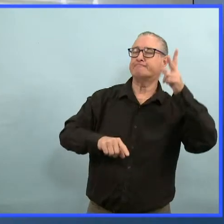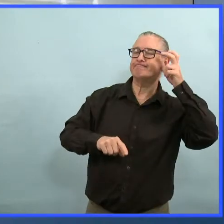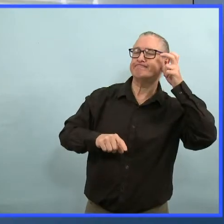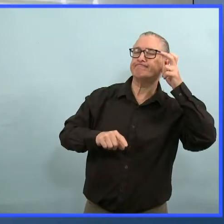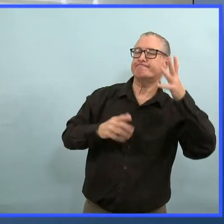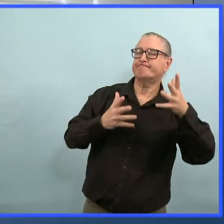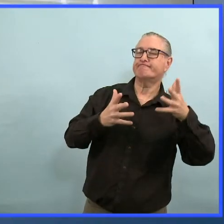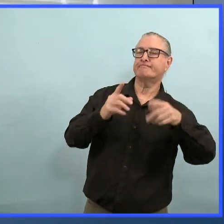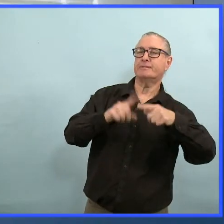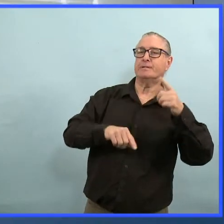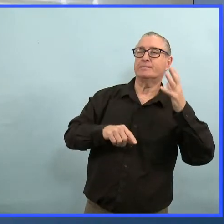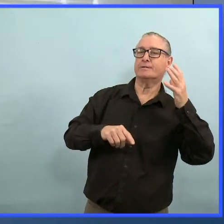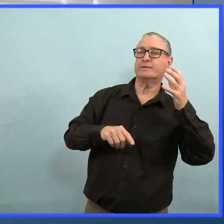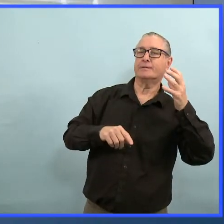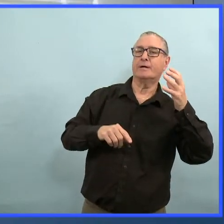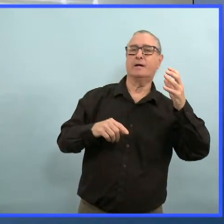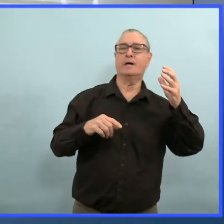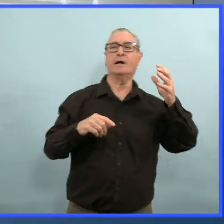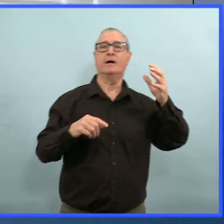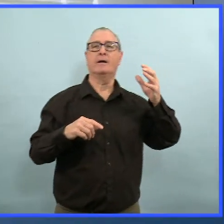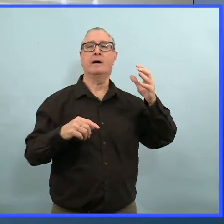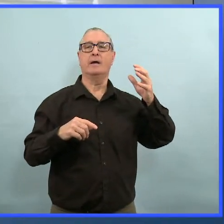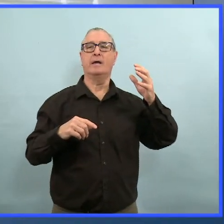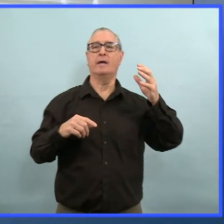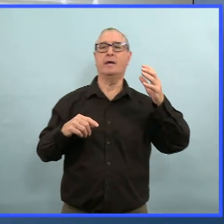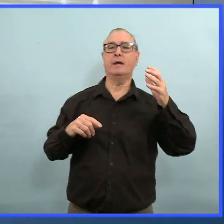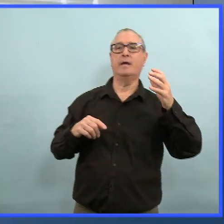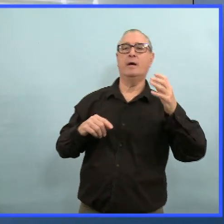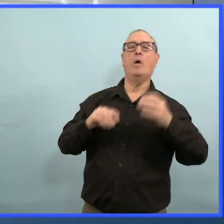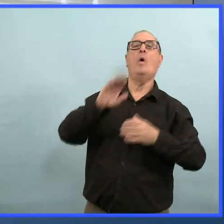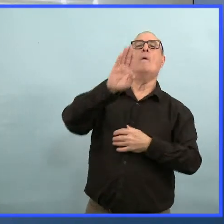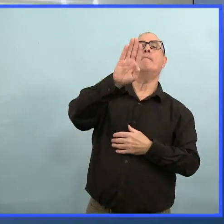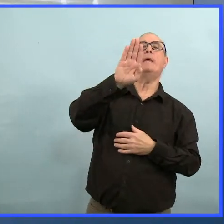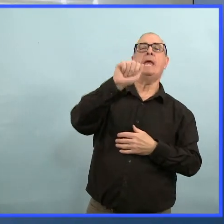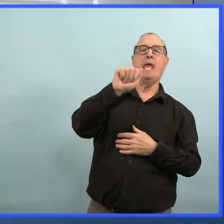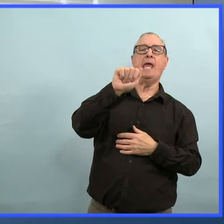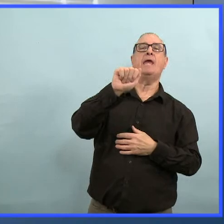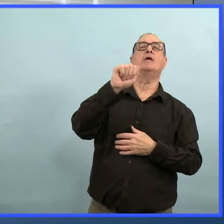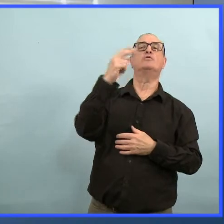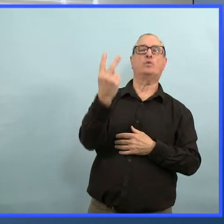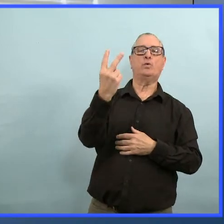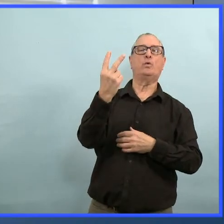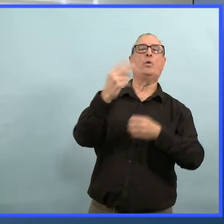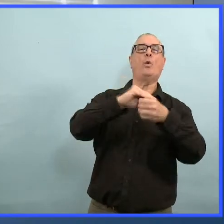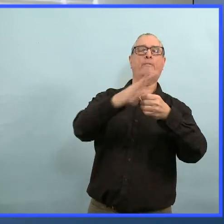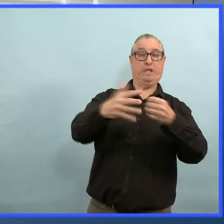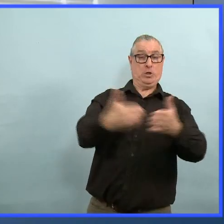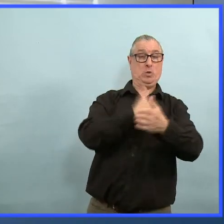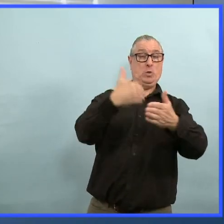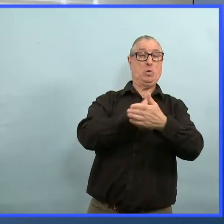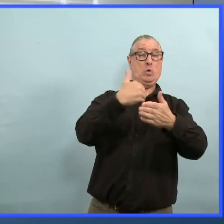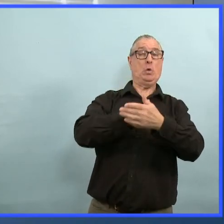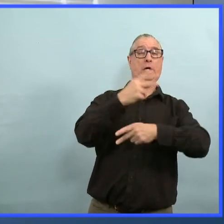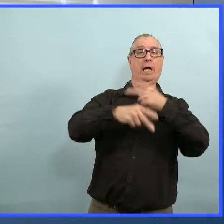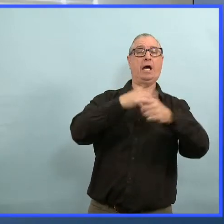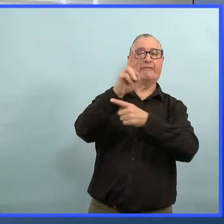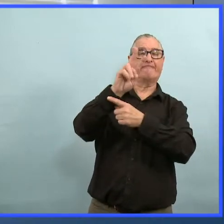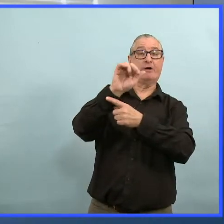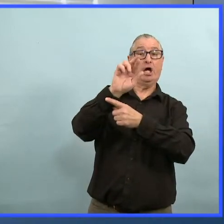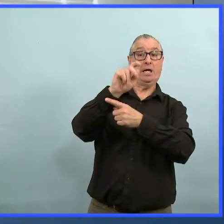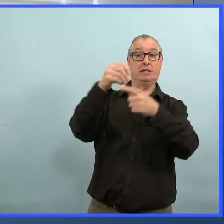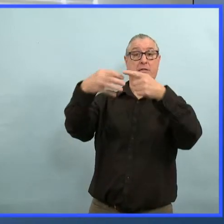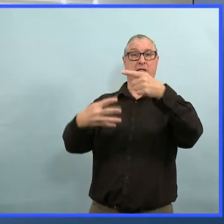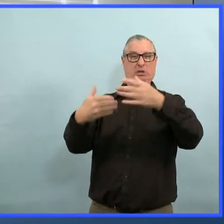so with that with ba2 this is a sub-variant of omicron we have not seen significant levels of